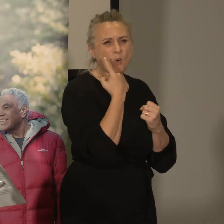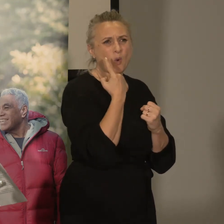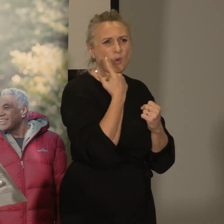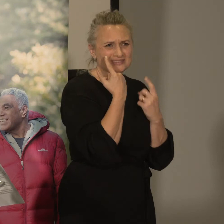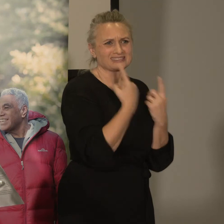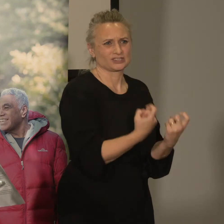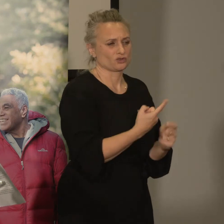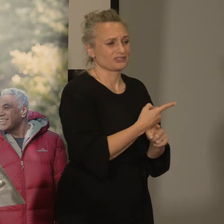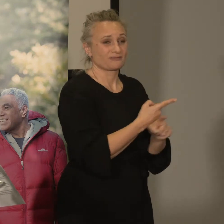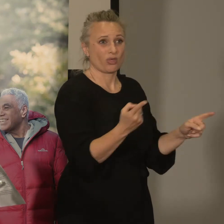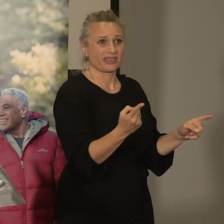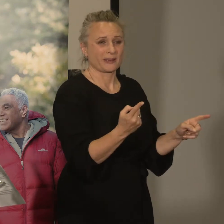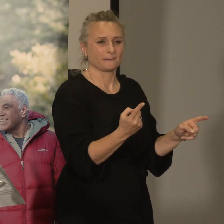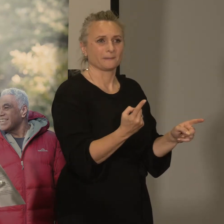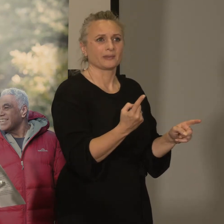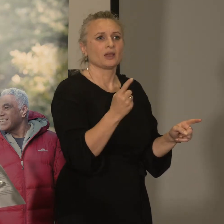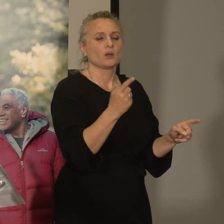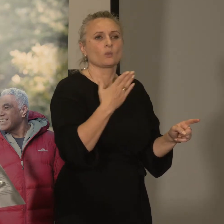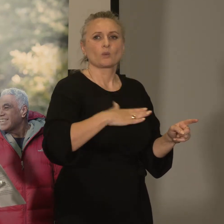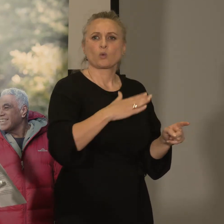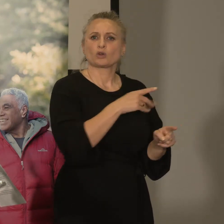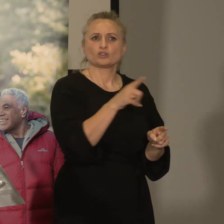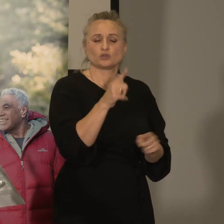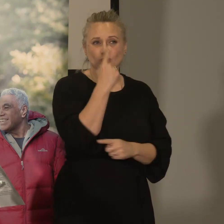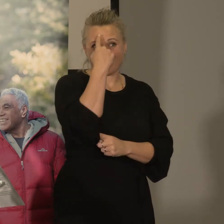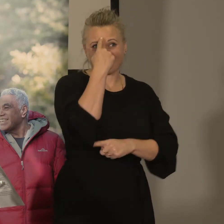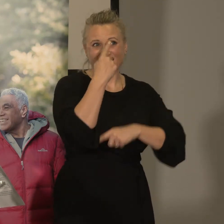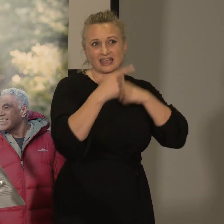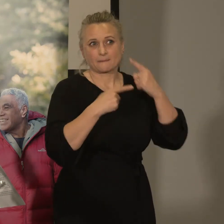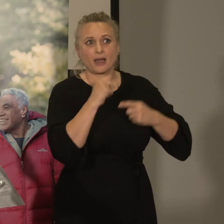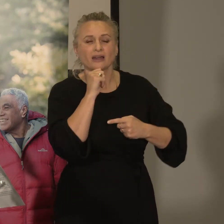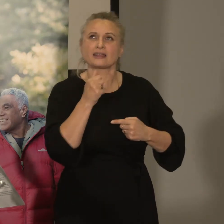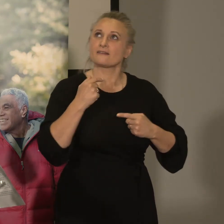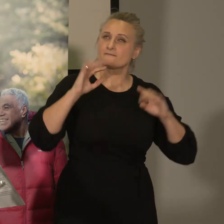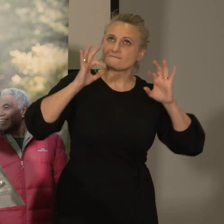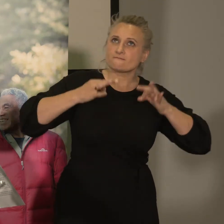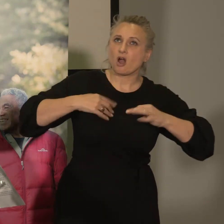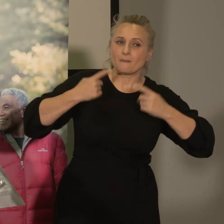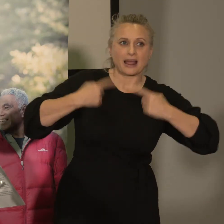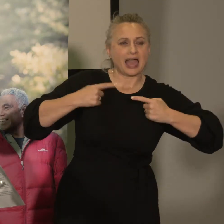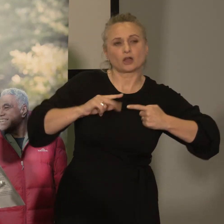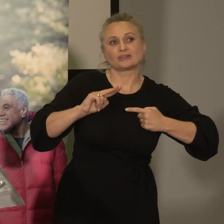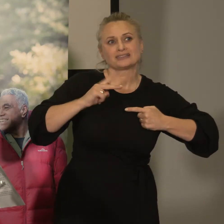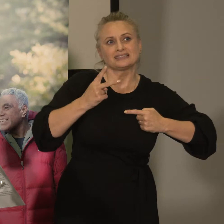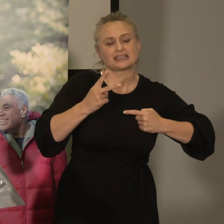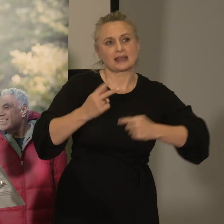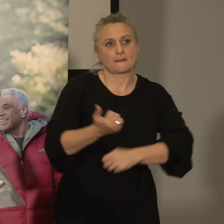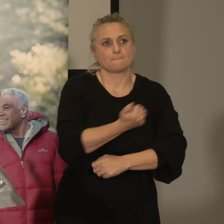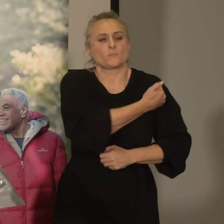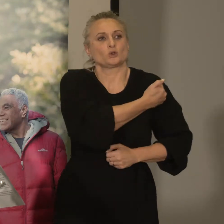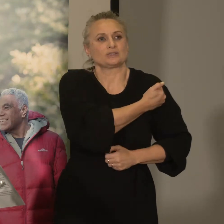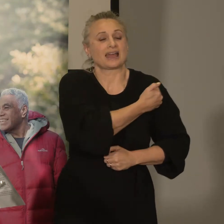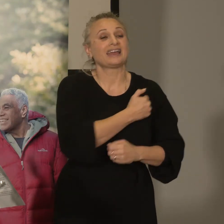have serious outcomes with COVID, and one of those is to think about eligibility for